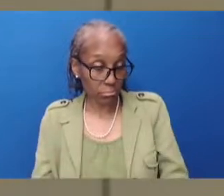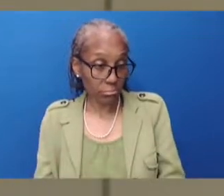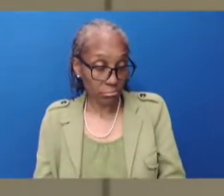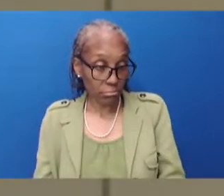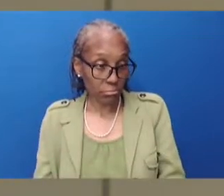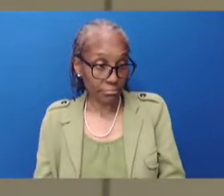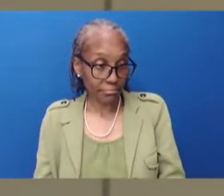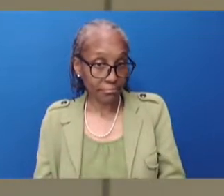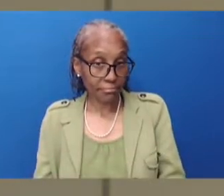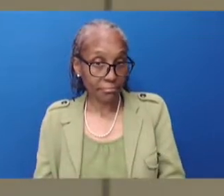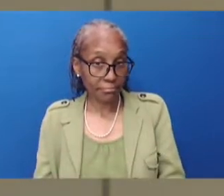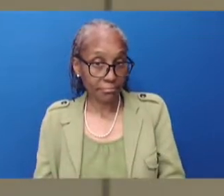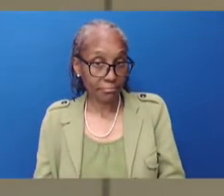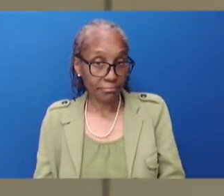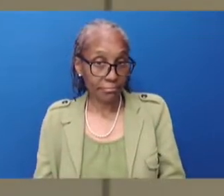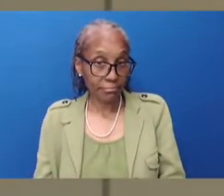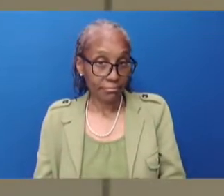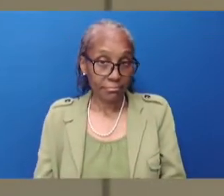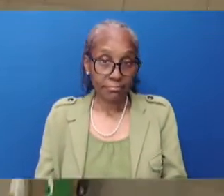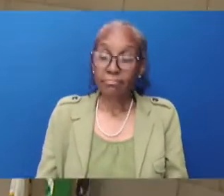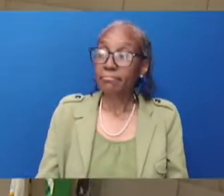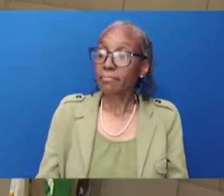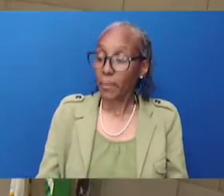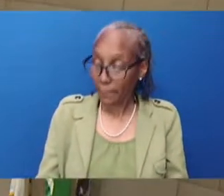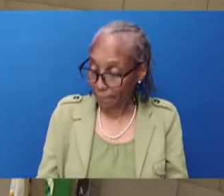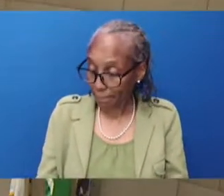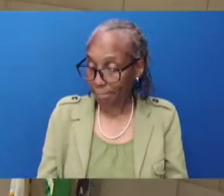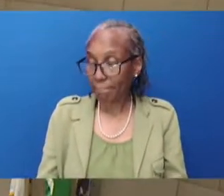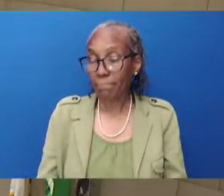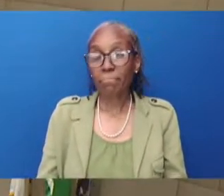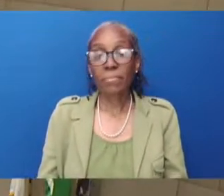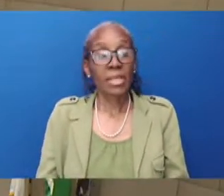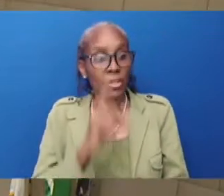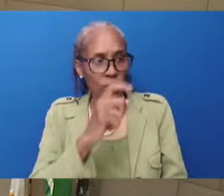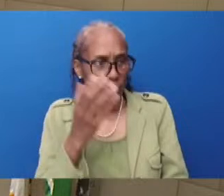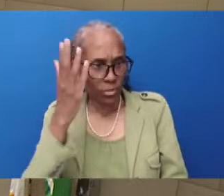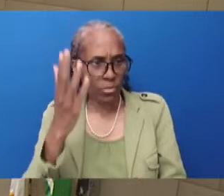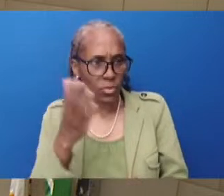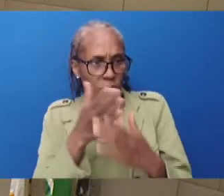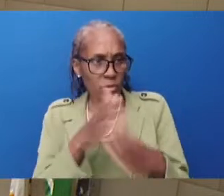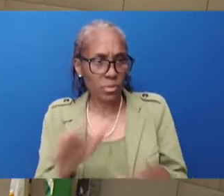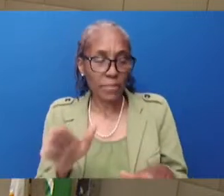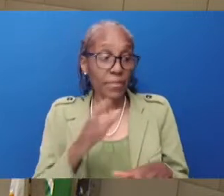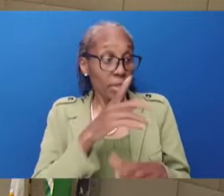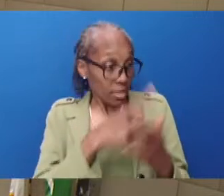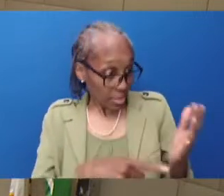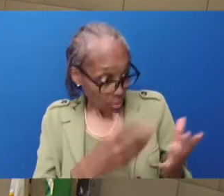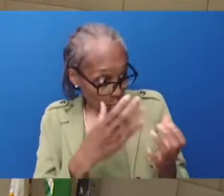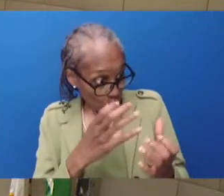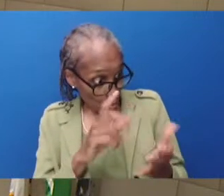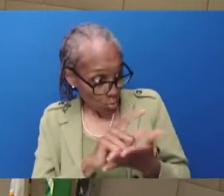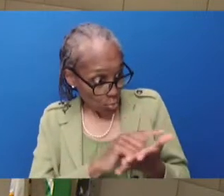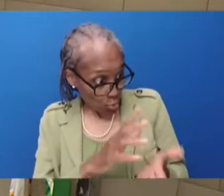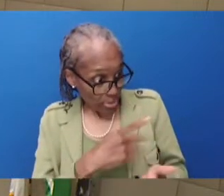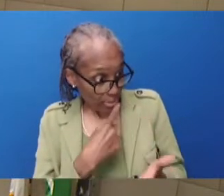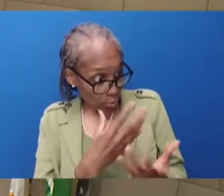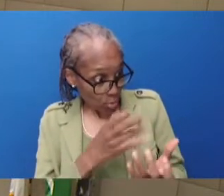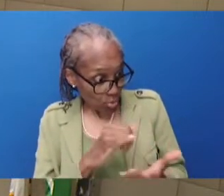YOU WANT TO BIFURCATE IT? IS THAT WHAT IT IS? YES. OKAY.